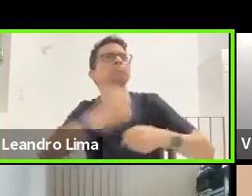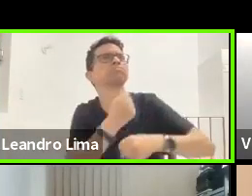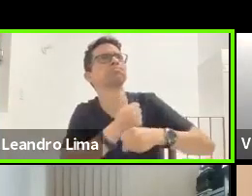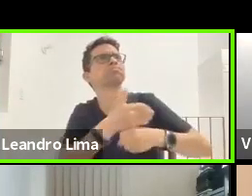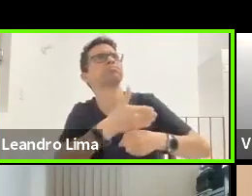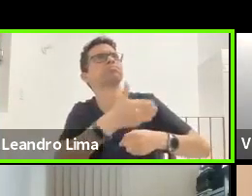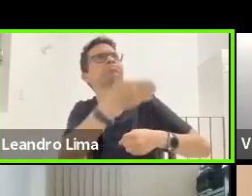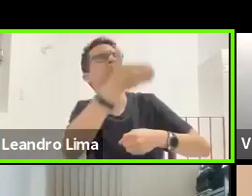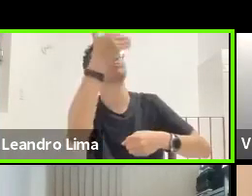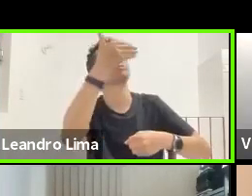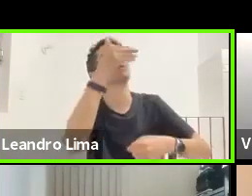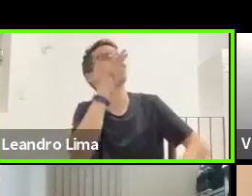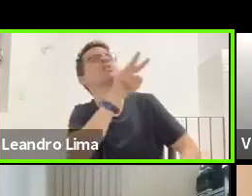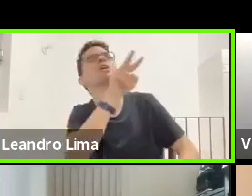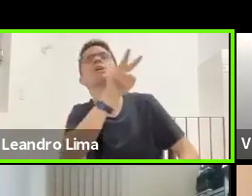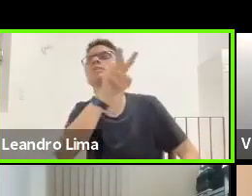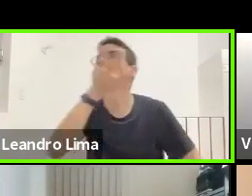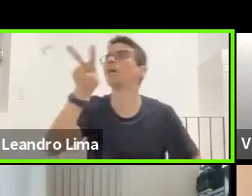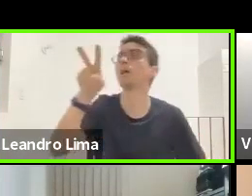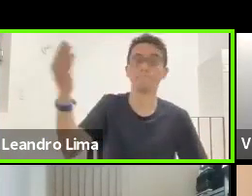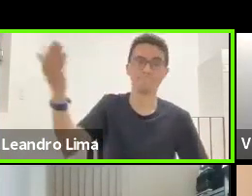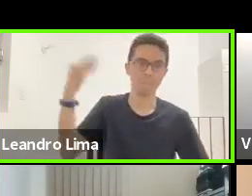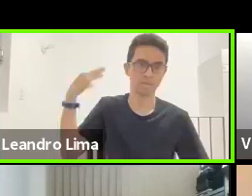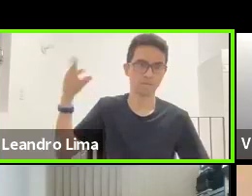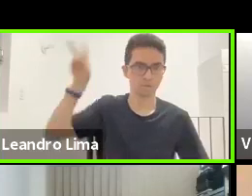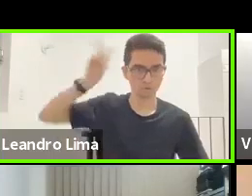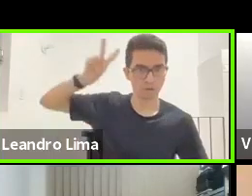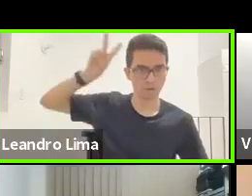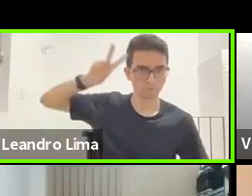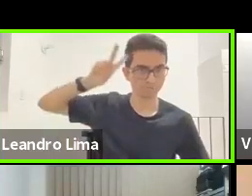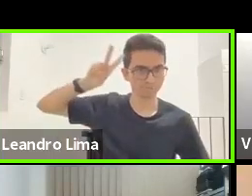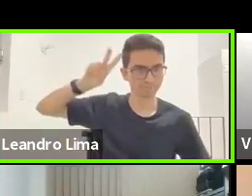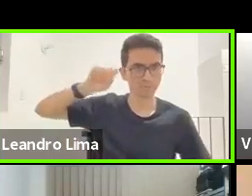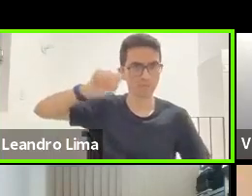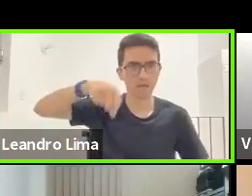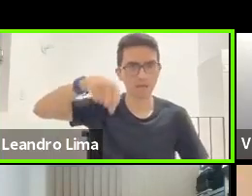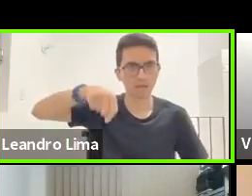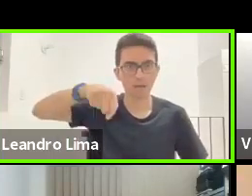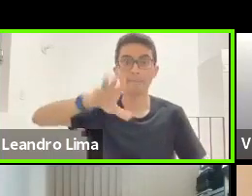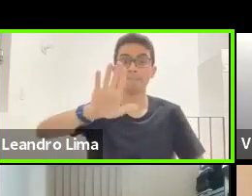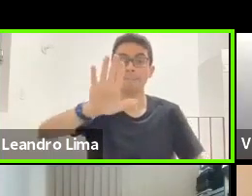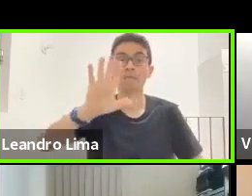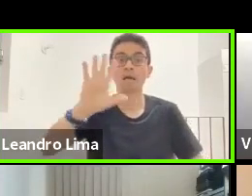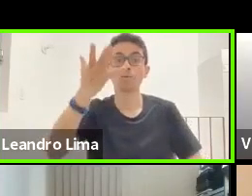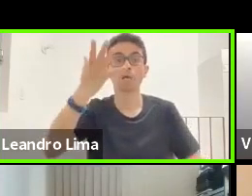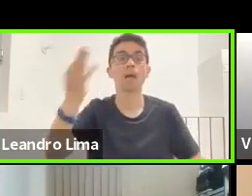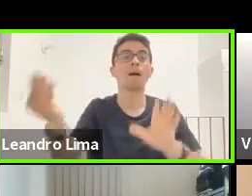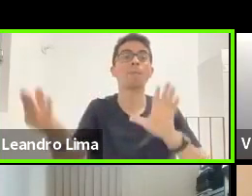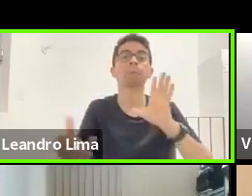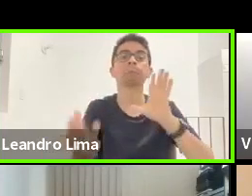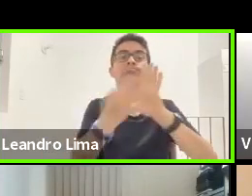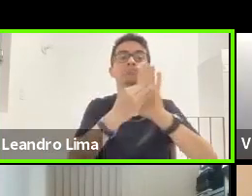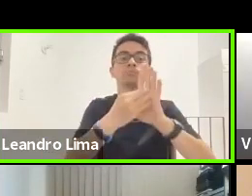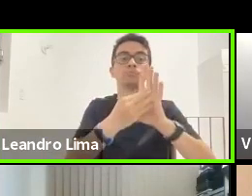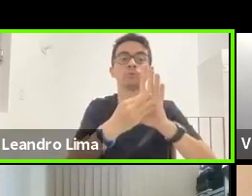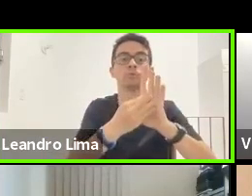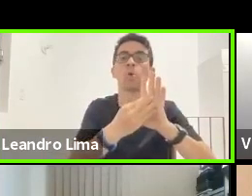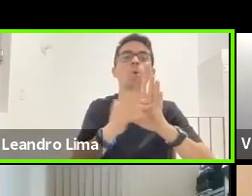Yeah, around the city, but. when we see this in see this in the discourse. se of people inside of people inside schools.